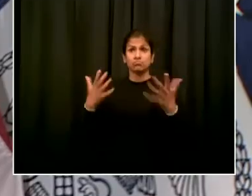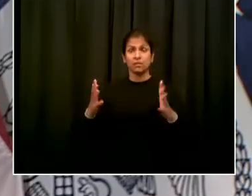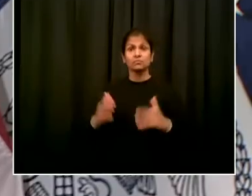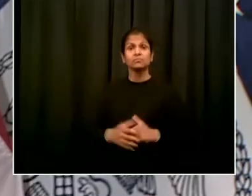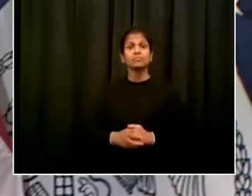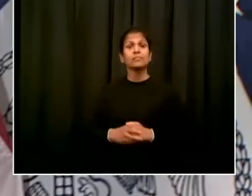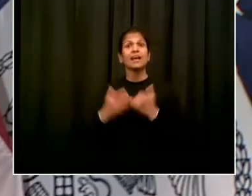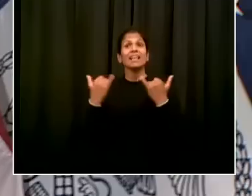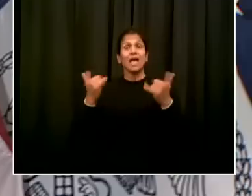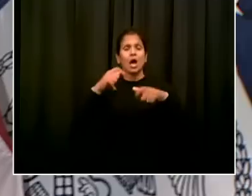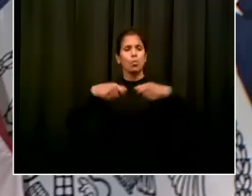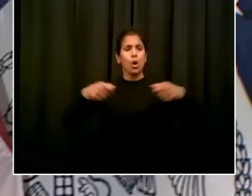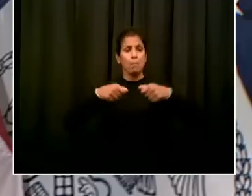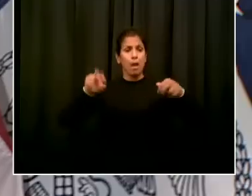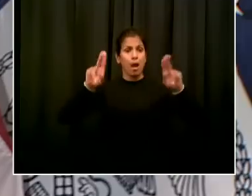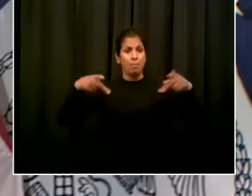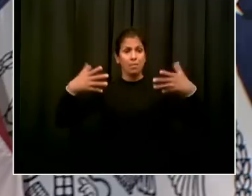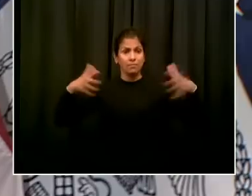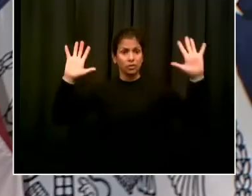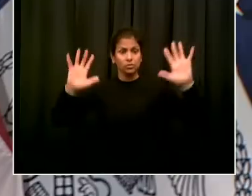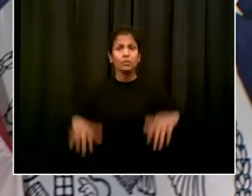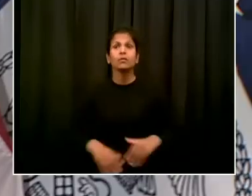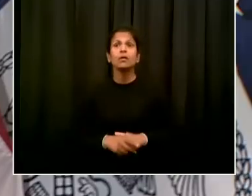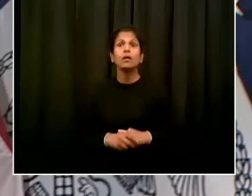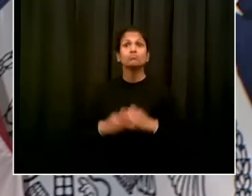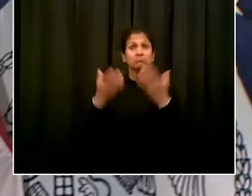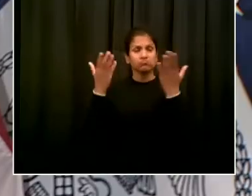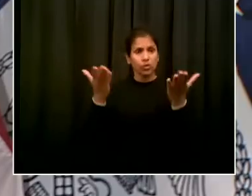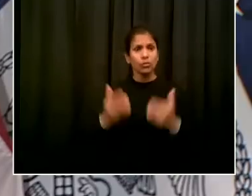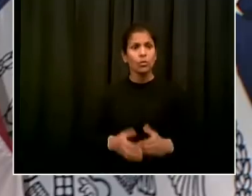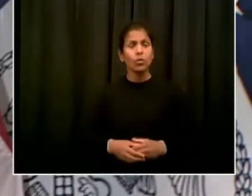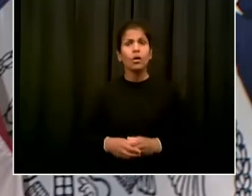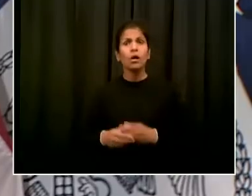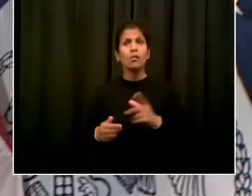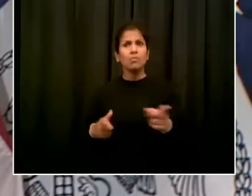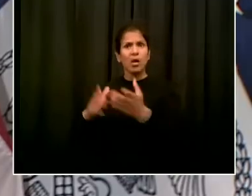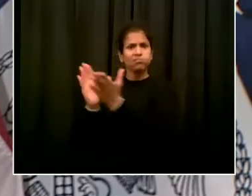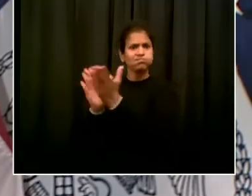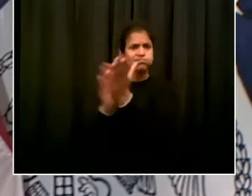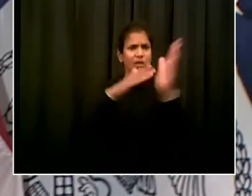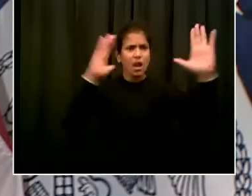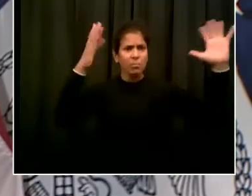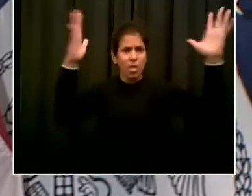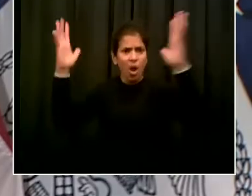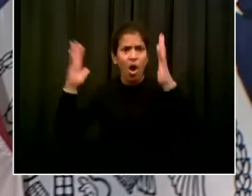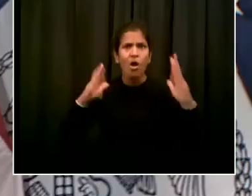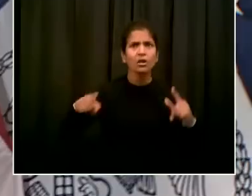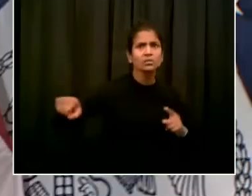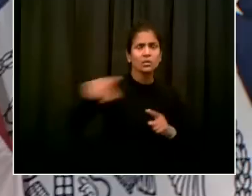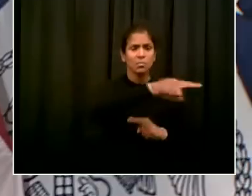AS WE CONCLUDE TODAY, I WANT TO TALK ABOUT TENACITY.